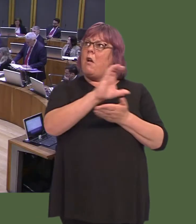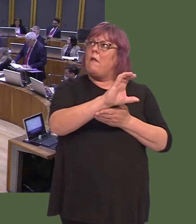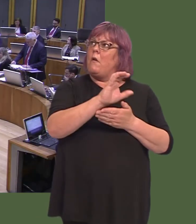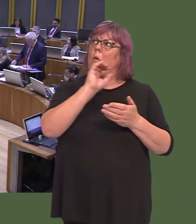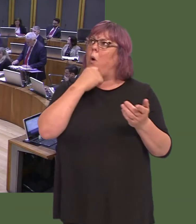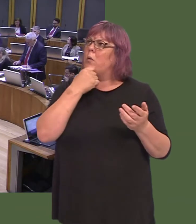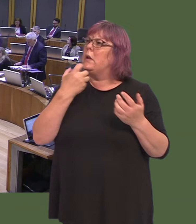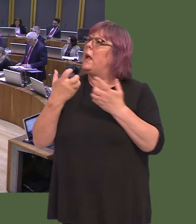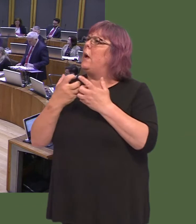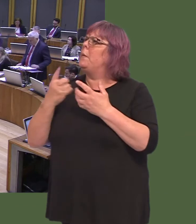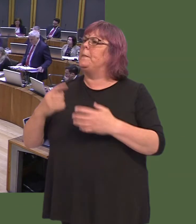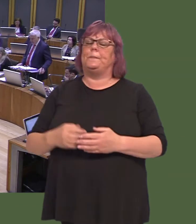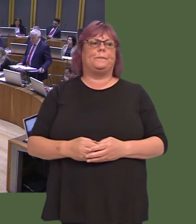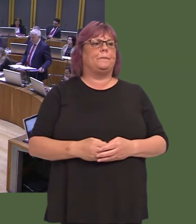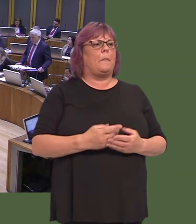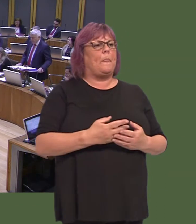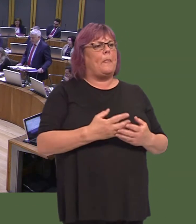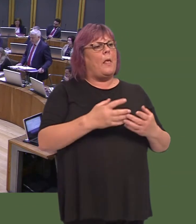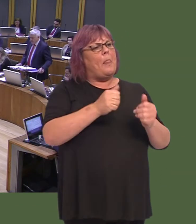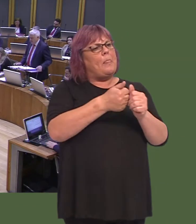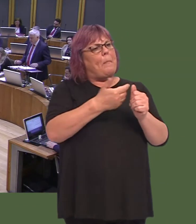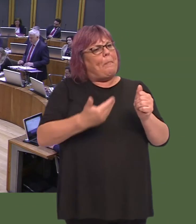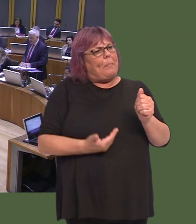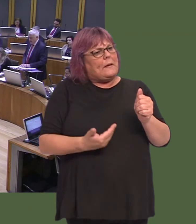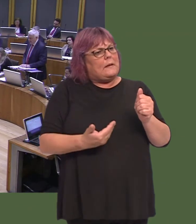Carwyn Jones AM: Well, the subsequent practice by a business does not mean they were engaged